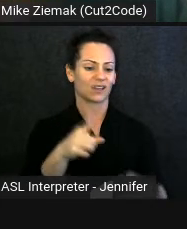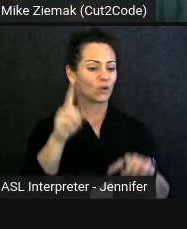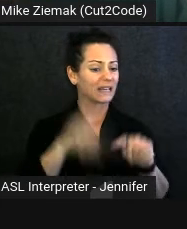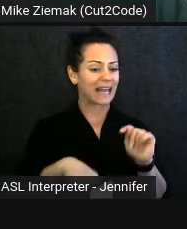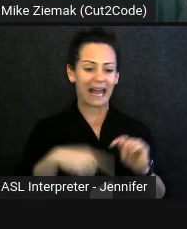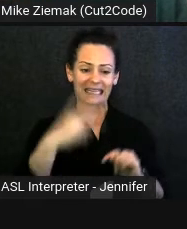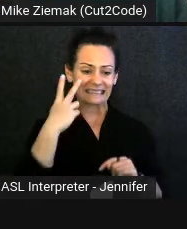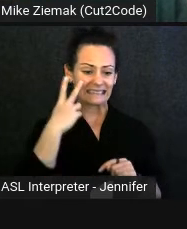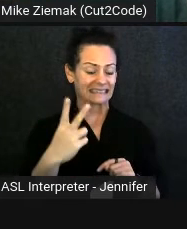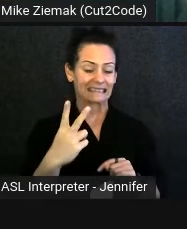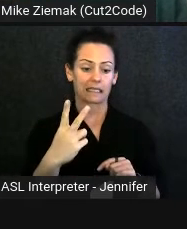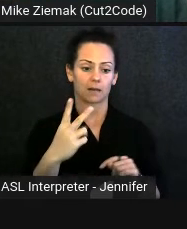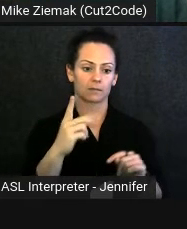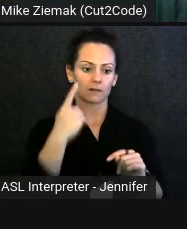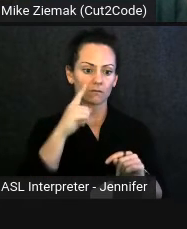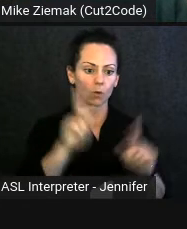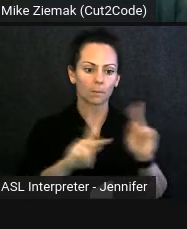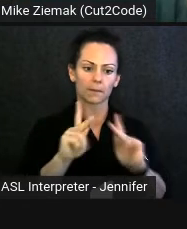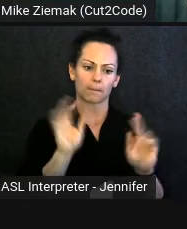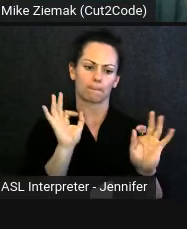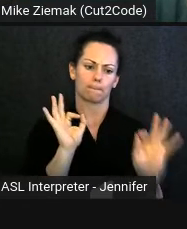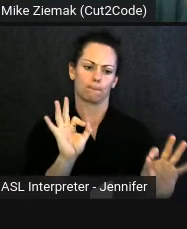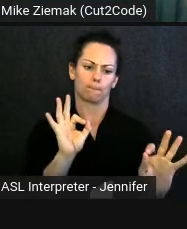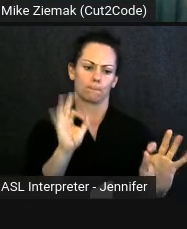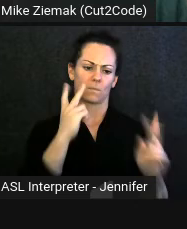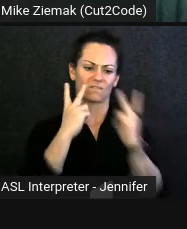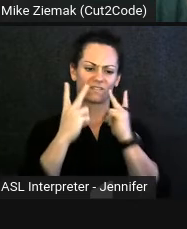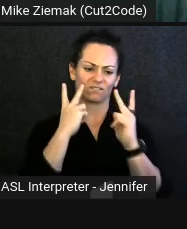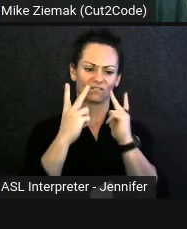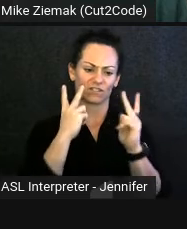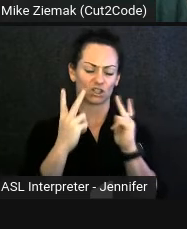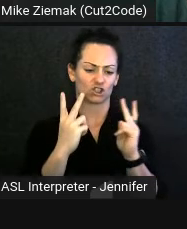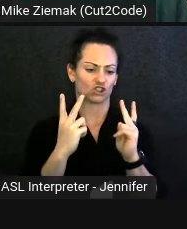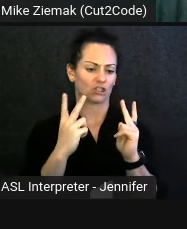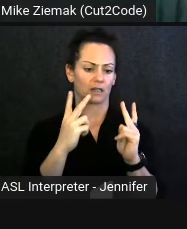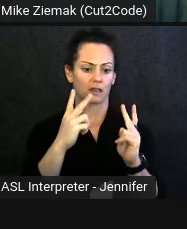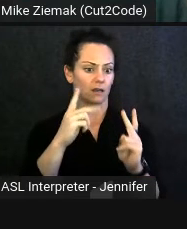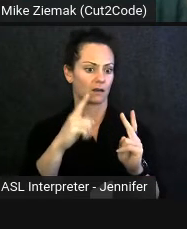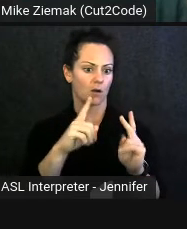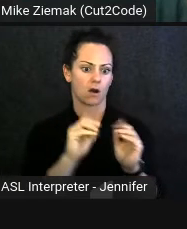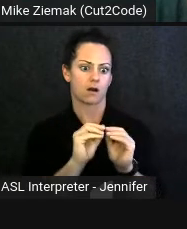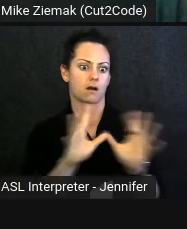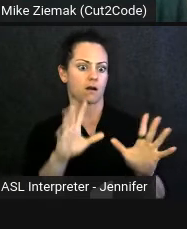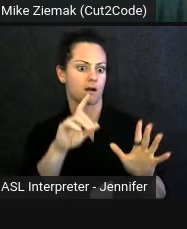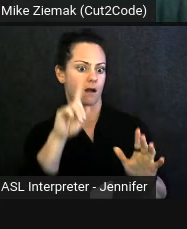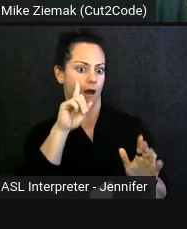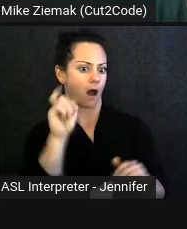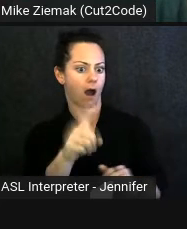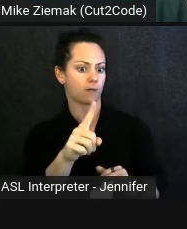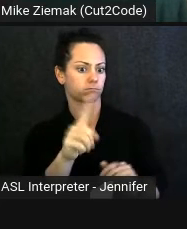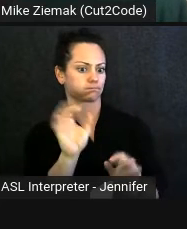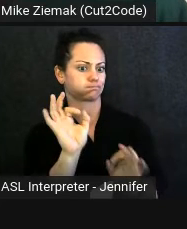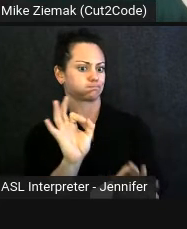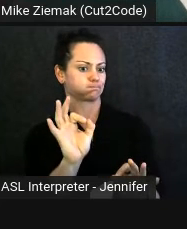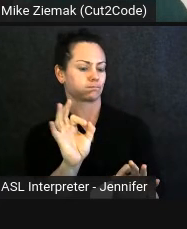with perfect vision, even if you're a-- I don't know, a , there are some color issues here.